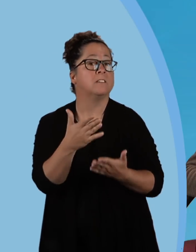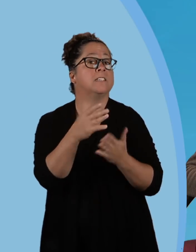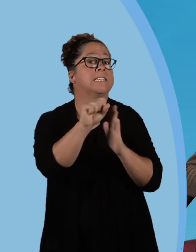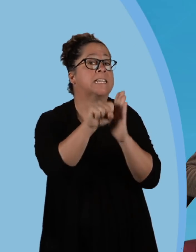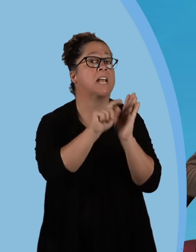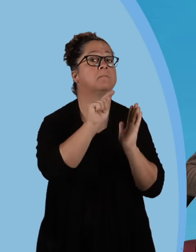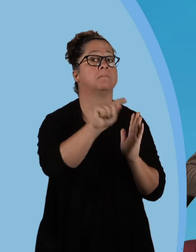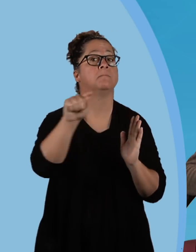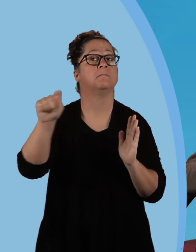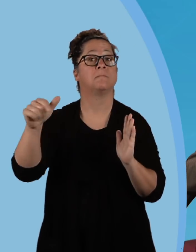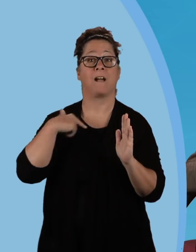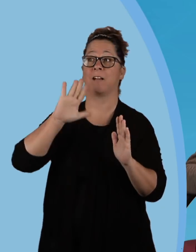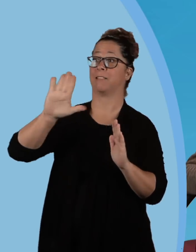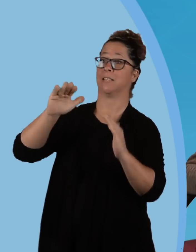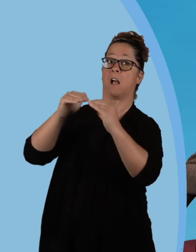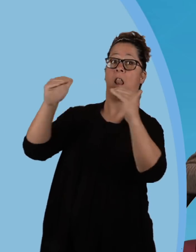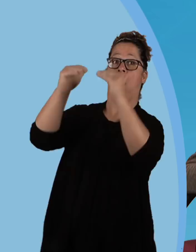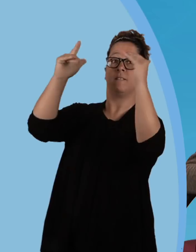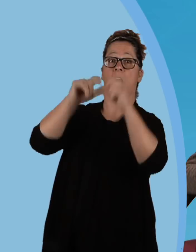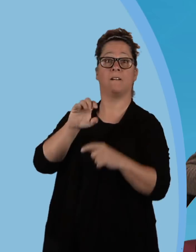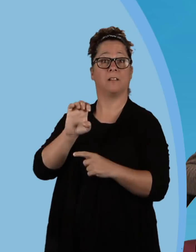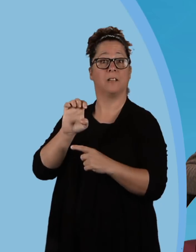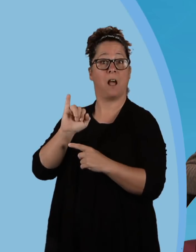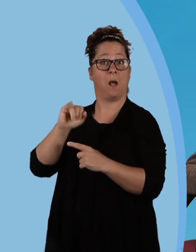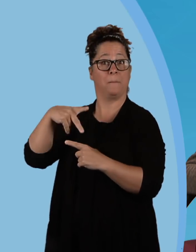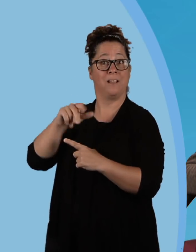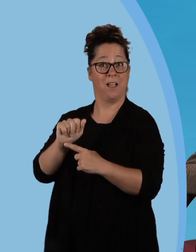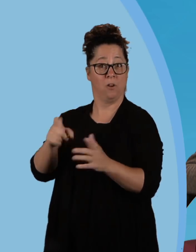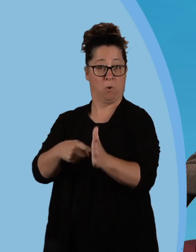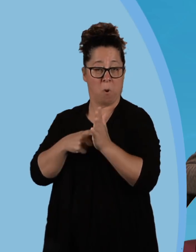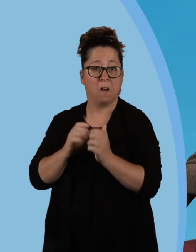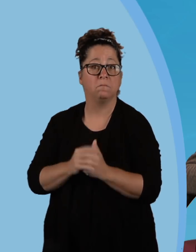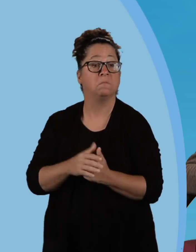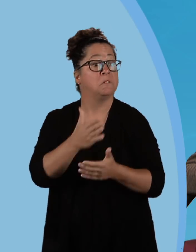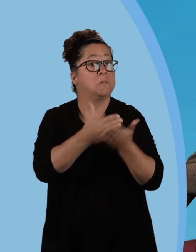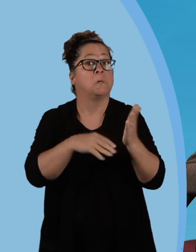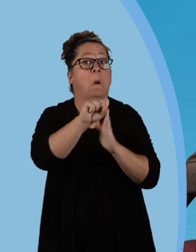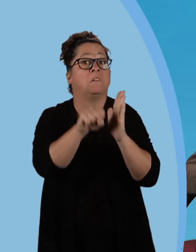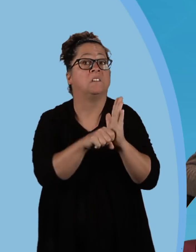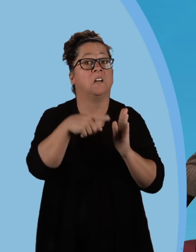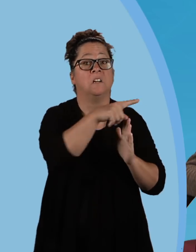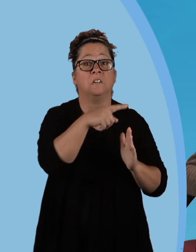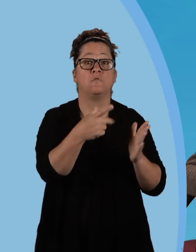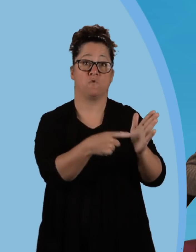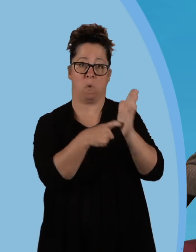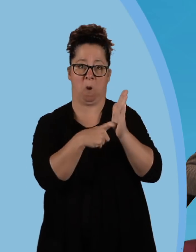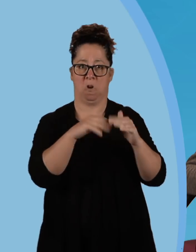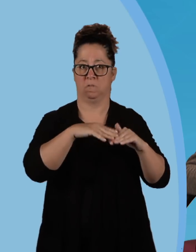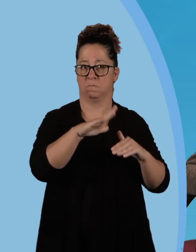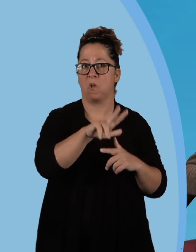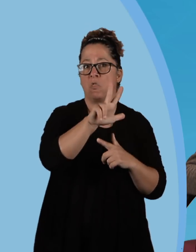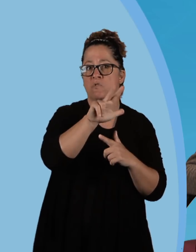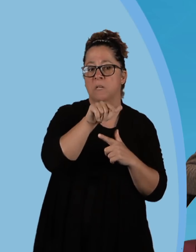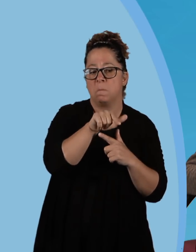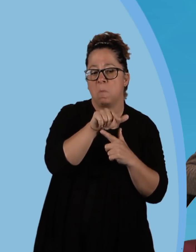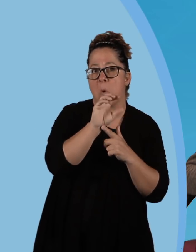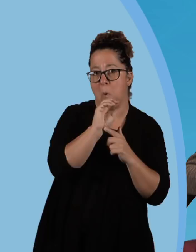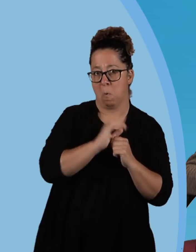I should mention states differ in what level of the EIPA they require. There are some states that require a 3.0,